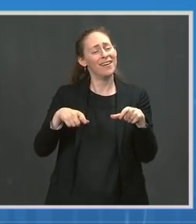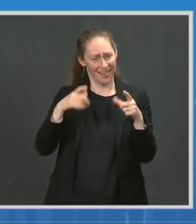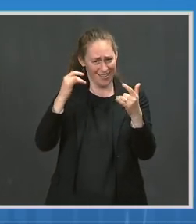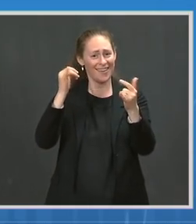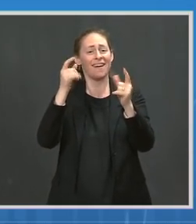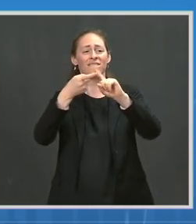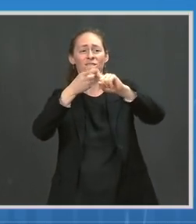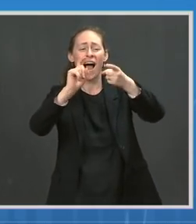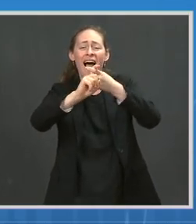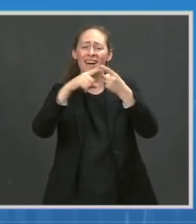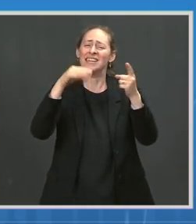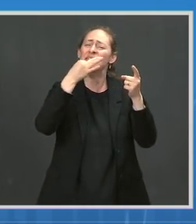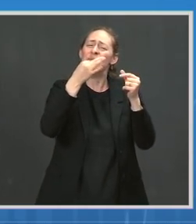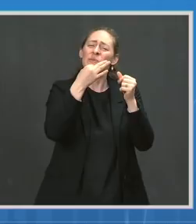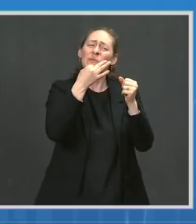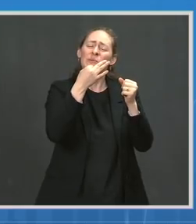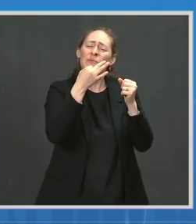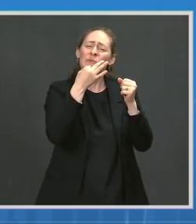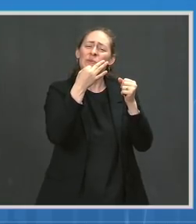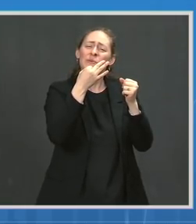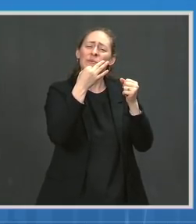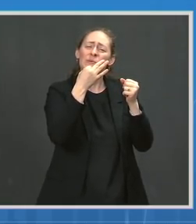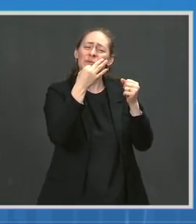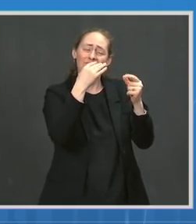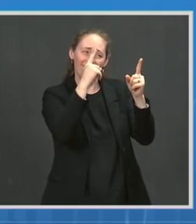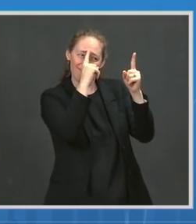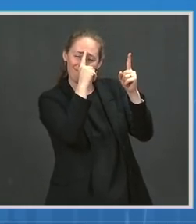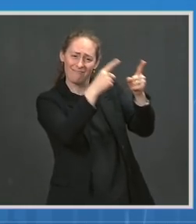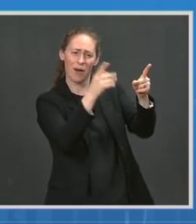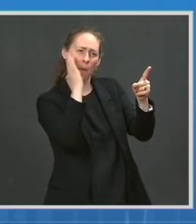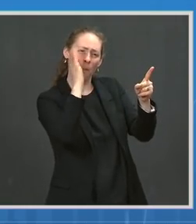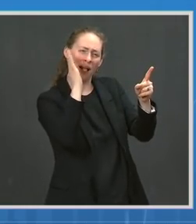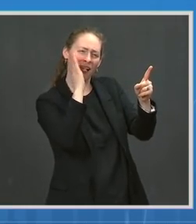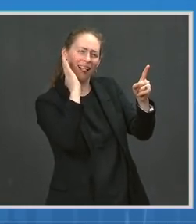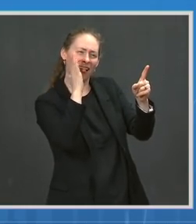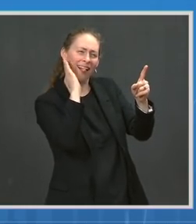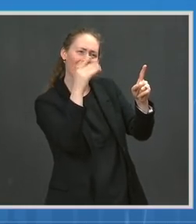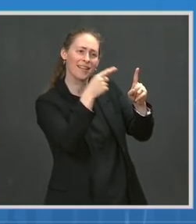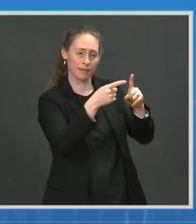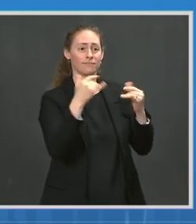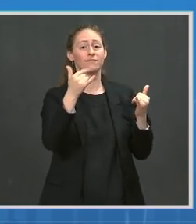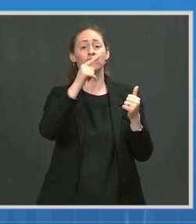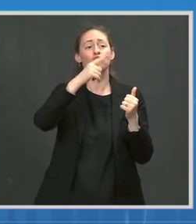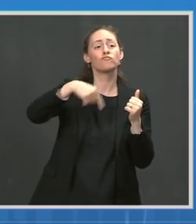if you make your appointment. If you're 16 or over, it is your turn to get vaccinated,